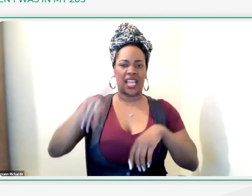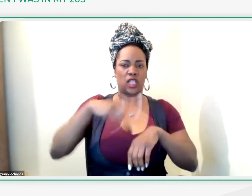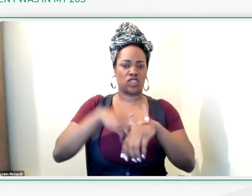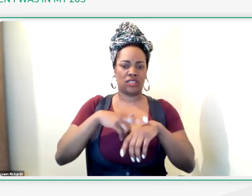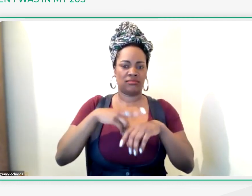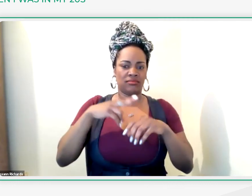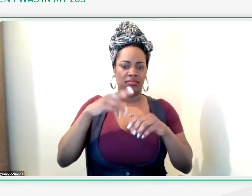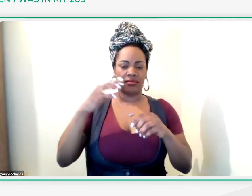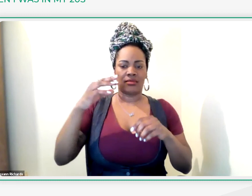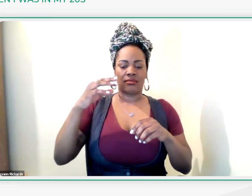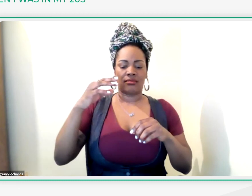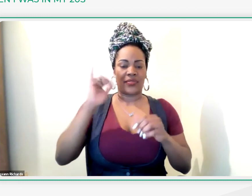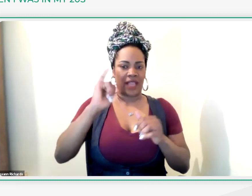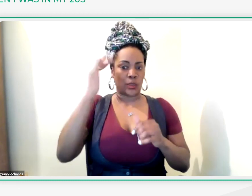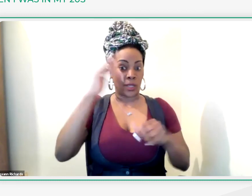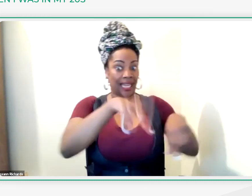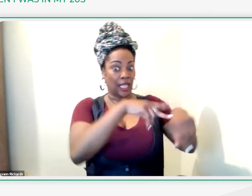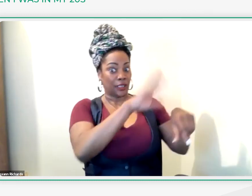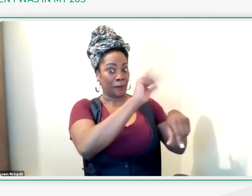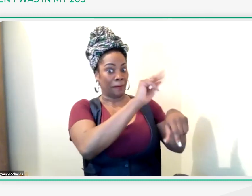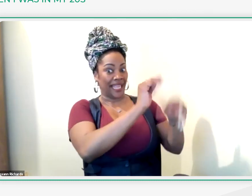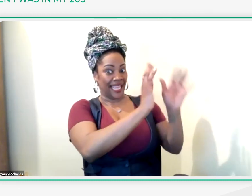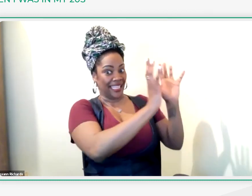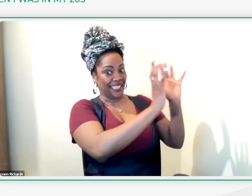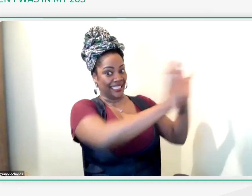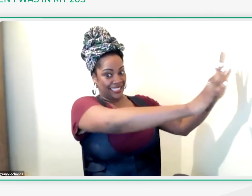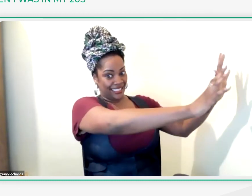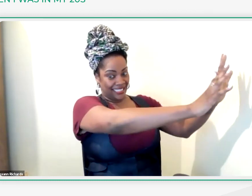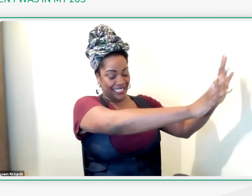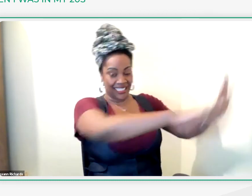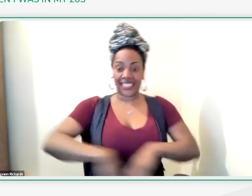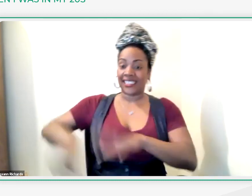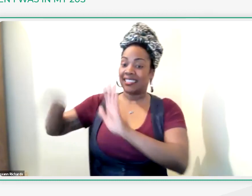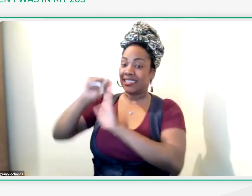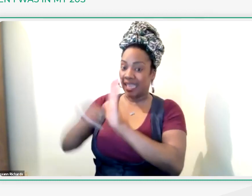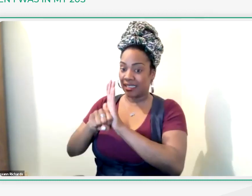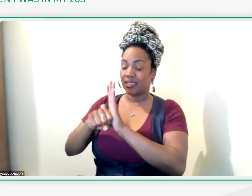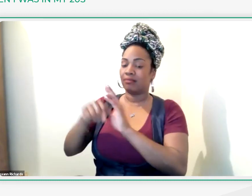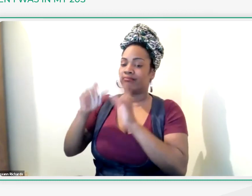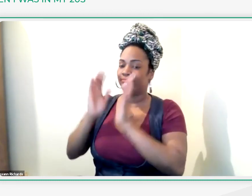No, there's no national.